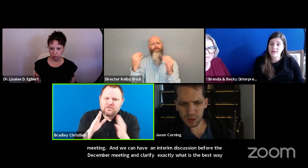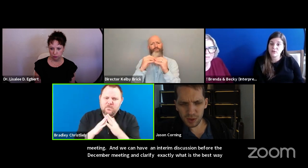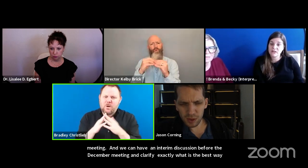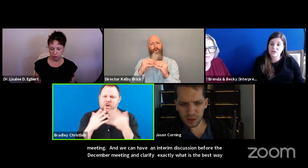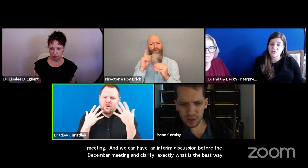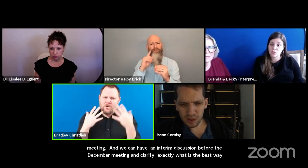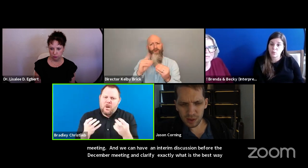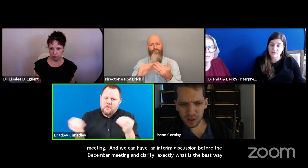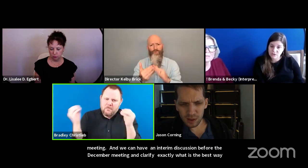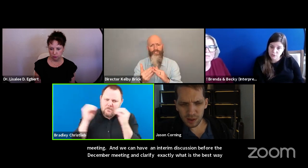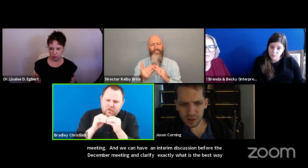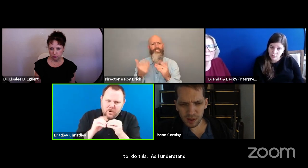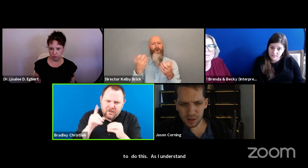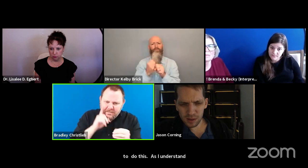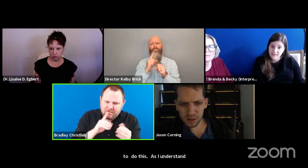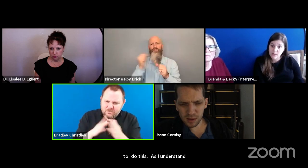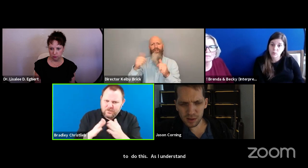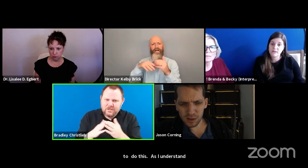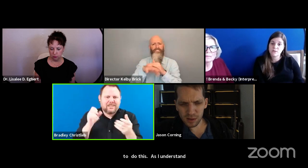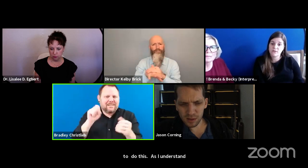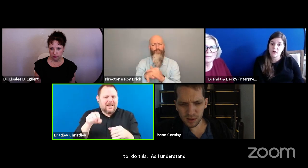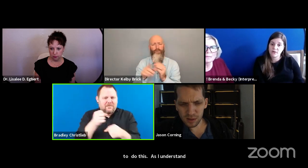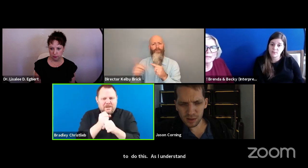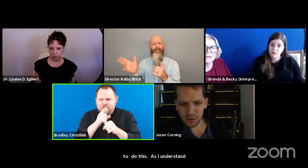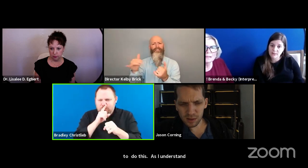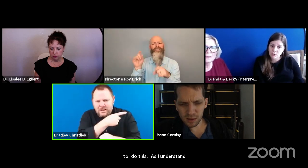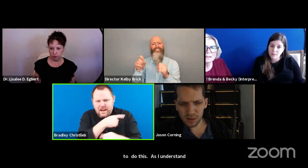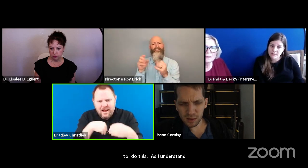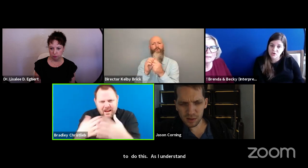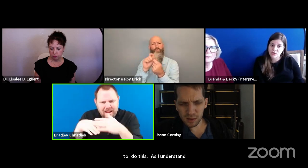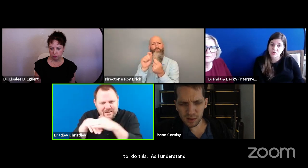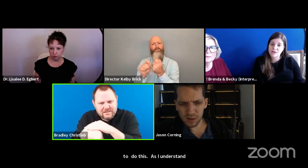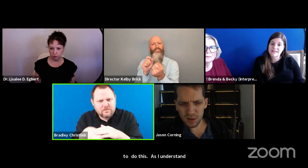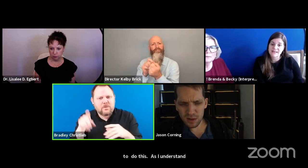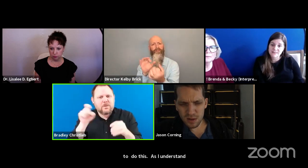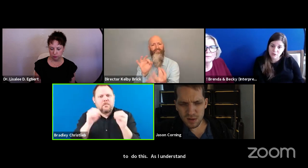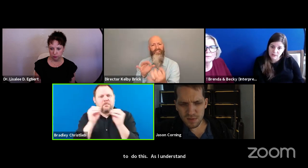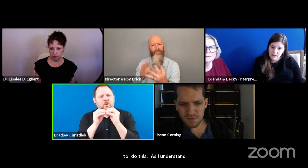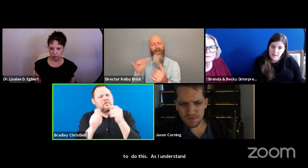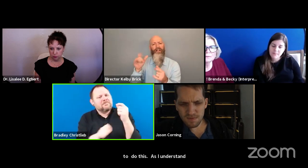They really do want to do more. They want to involve the community more and make sure that they're accessible.